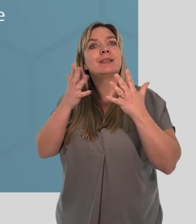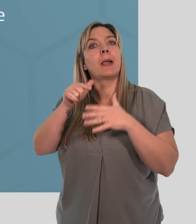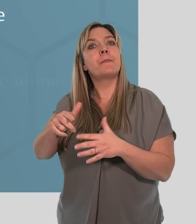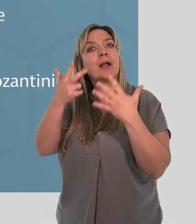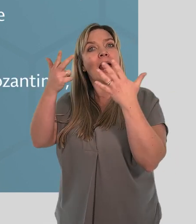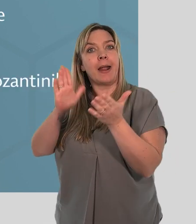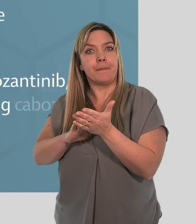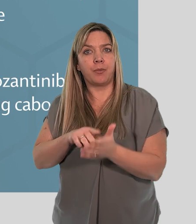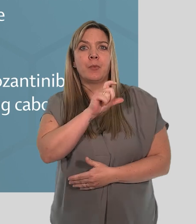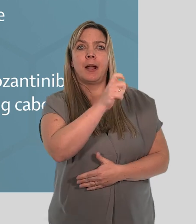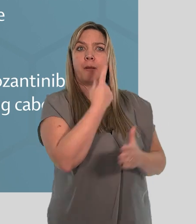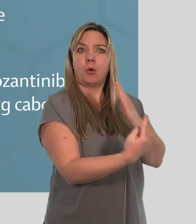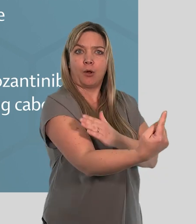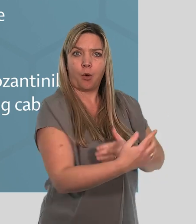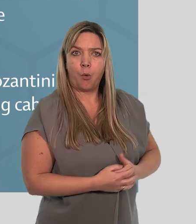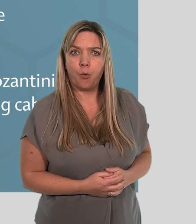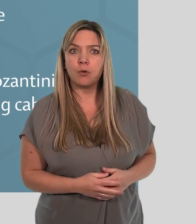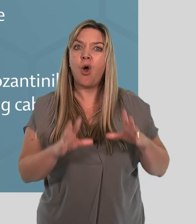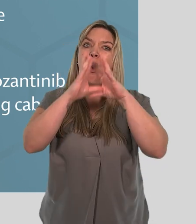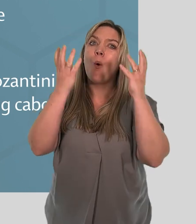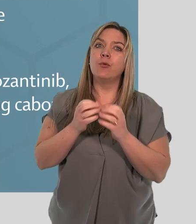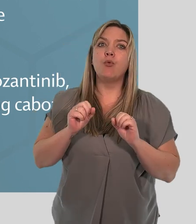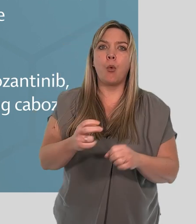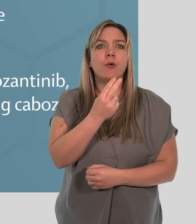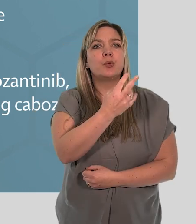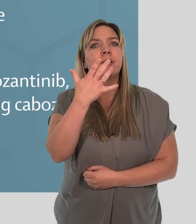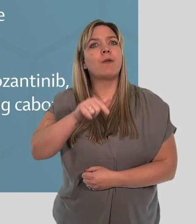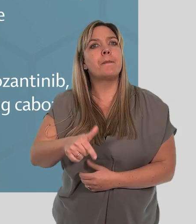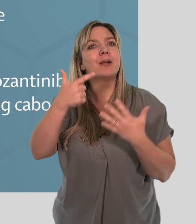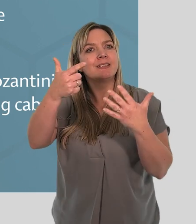Overall survival was 25.7 months with cabozantinib with atezolizumab,